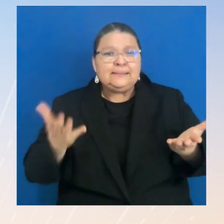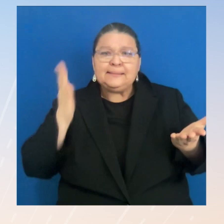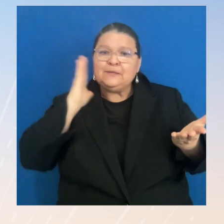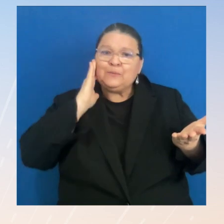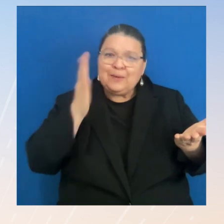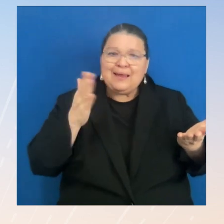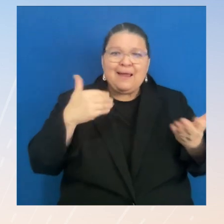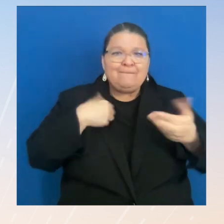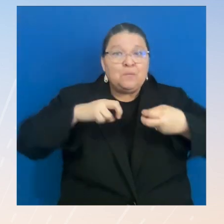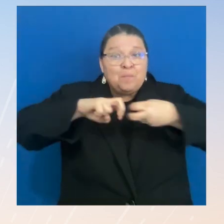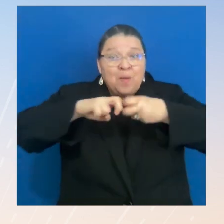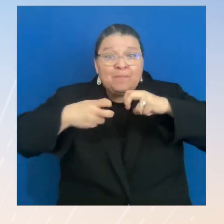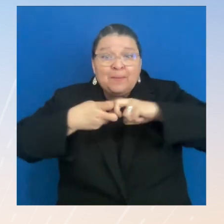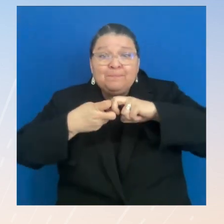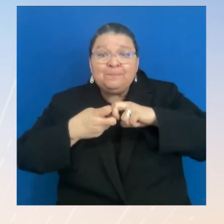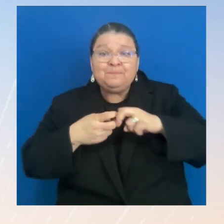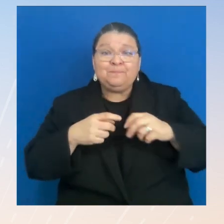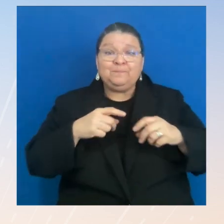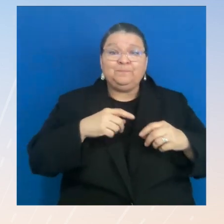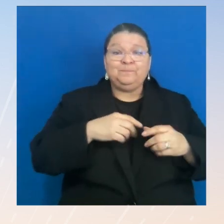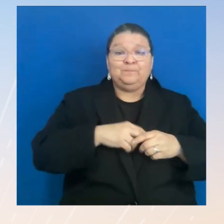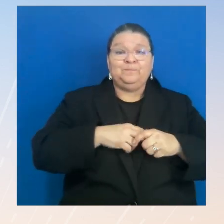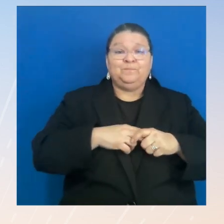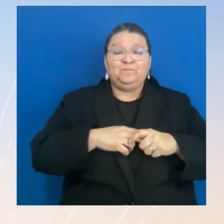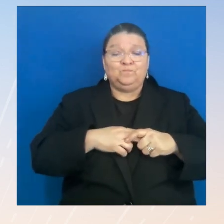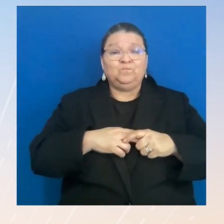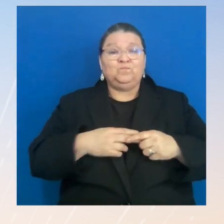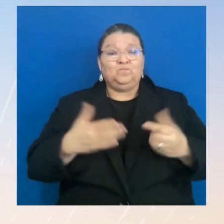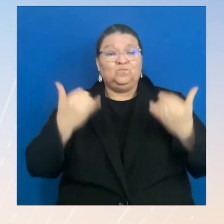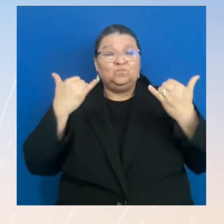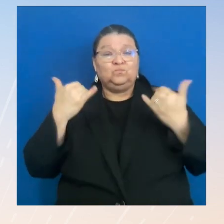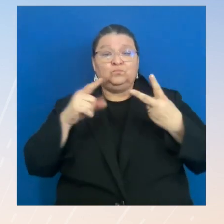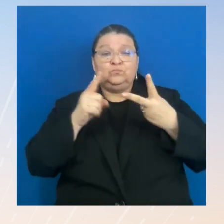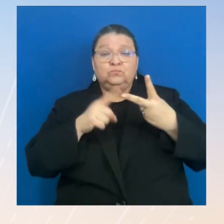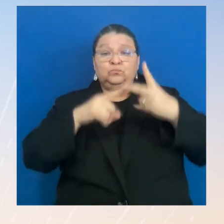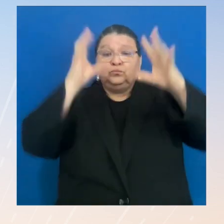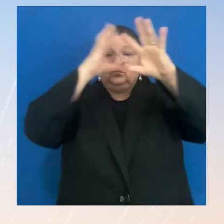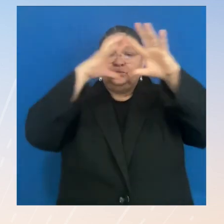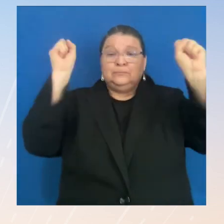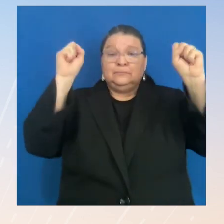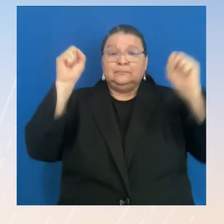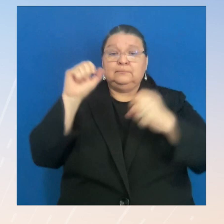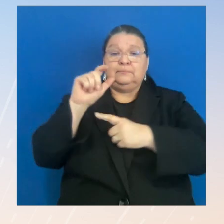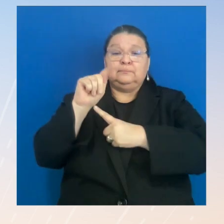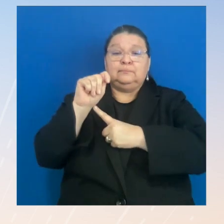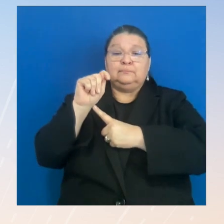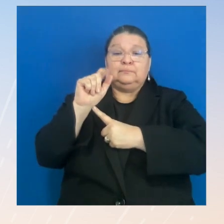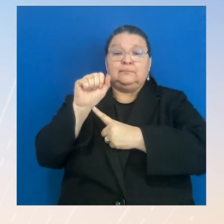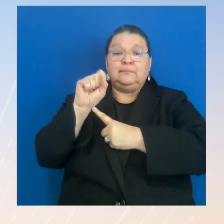And our National Preparedness Plan made clear that funding is needed. In total, senior administration officials